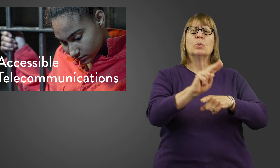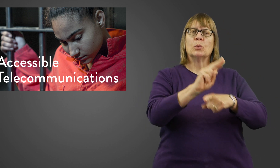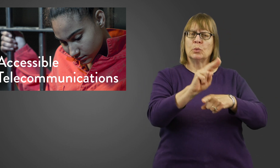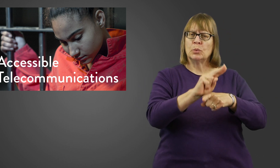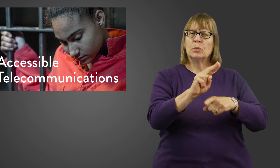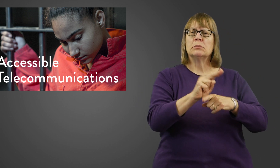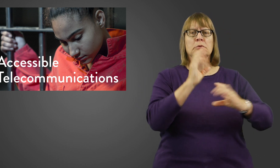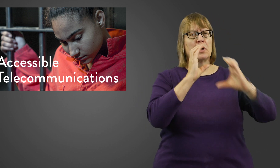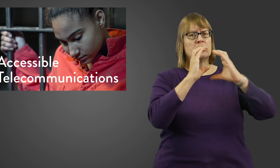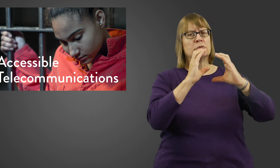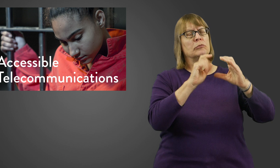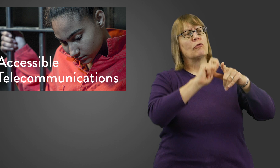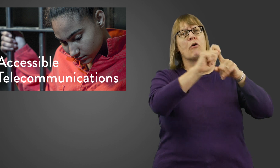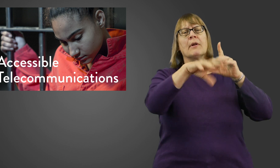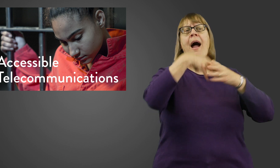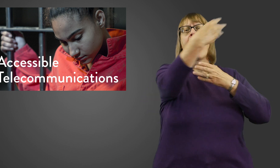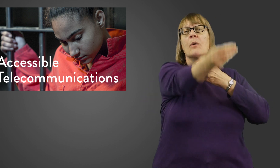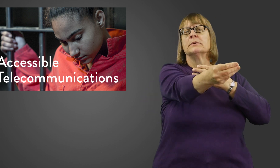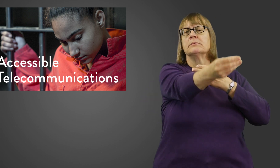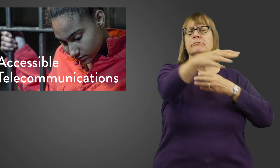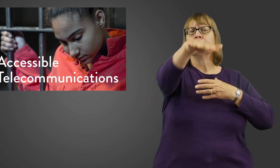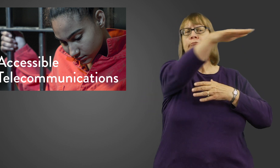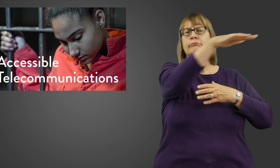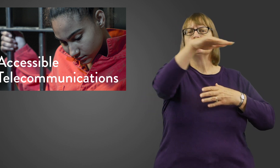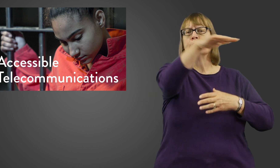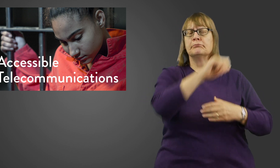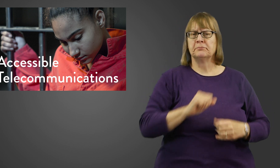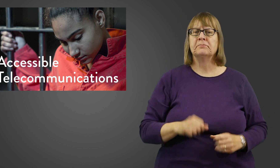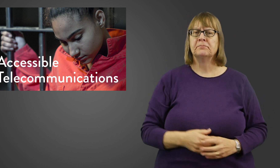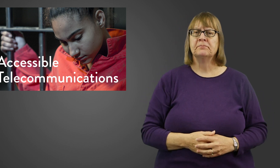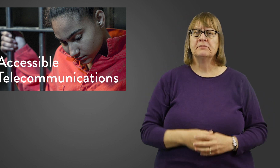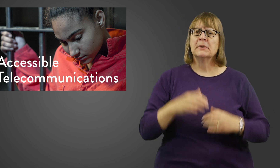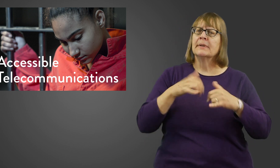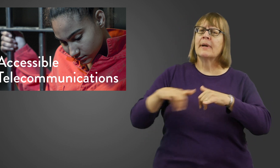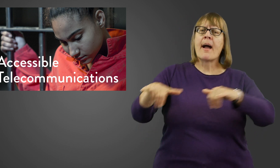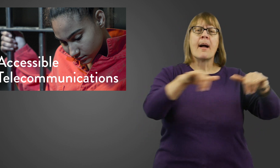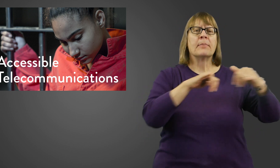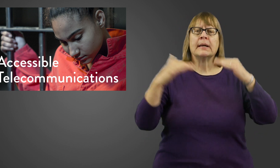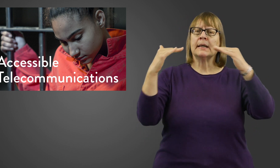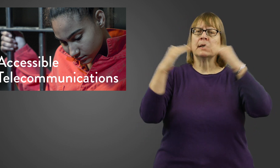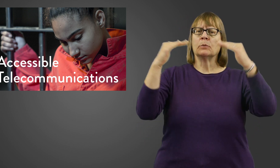that inmates can use when communicating outside of the jail or prison setting.